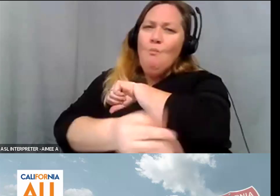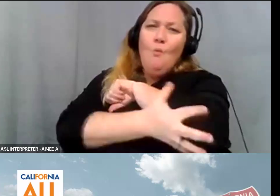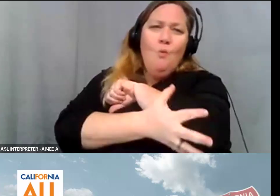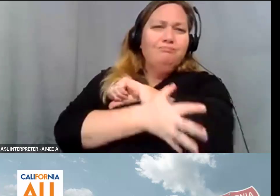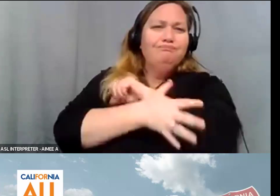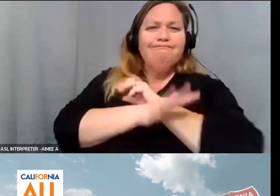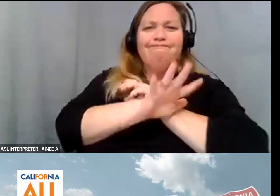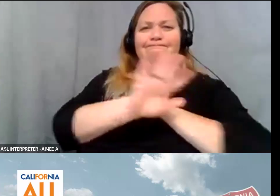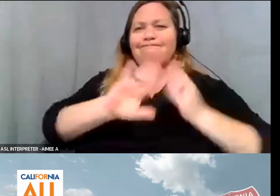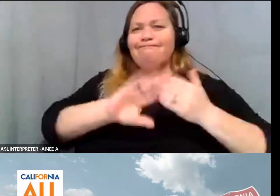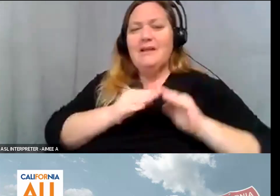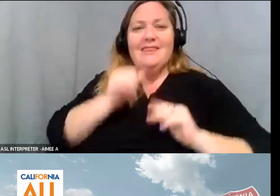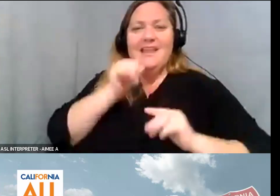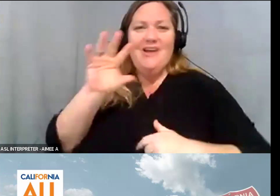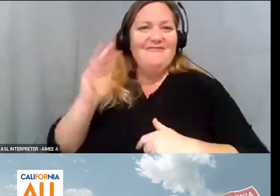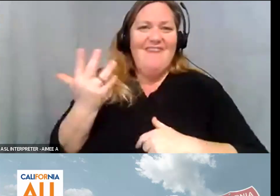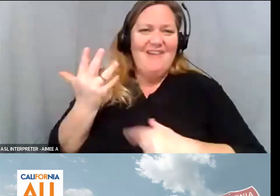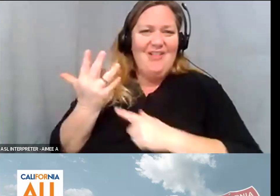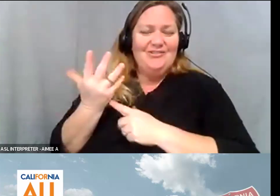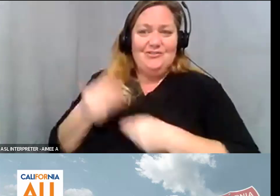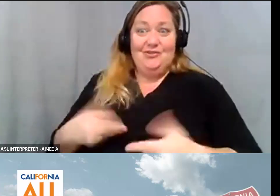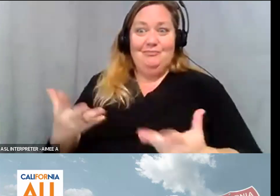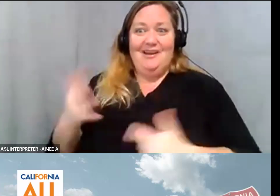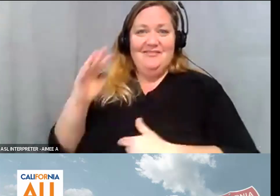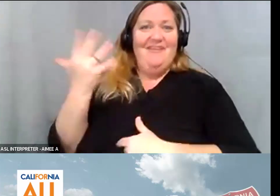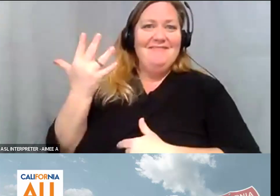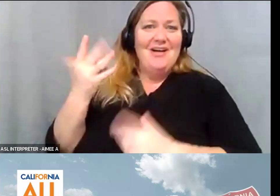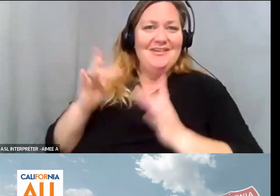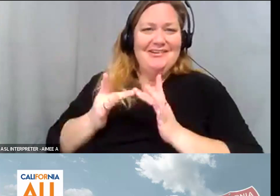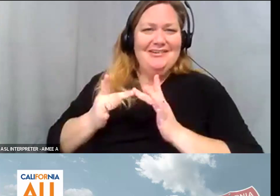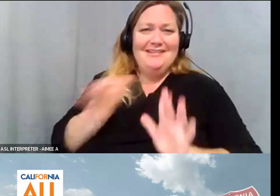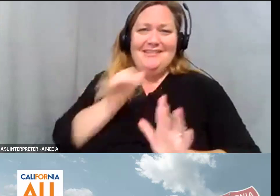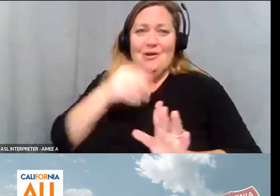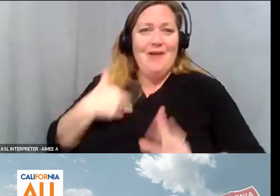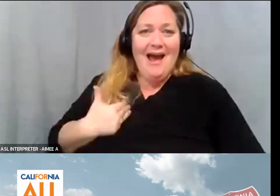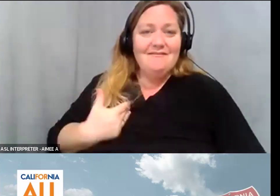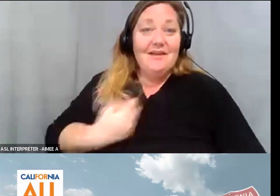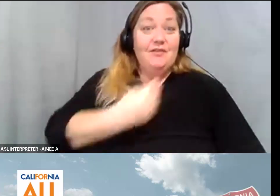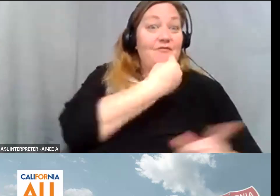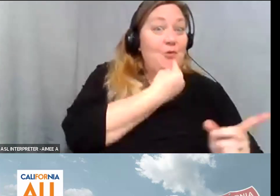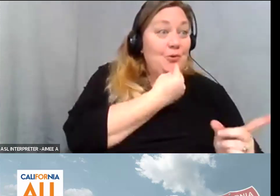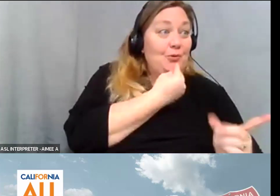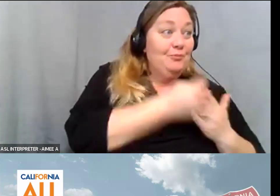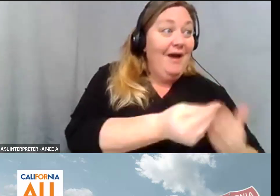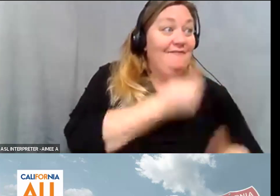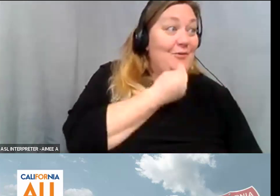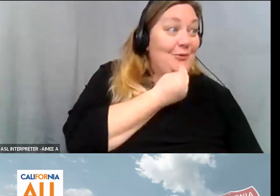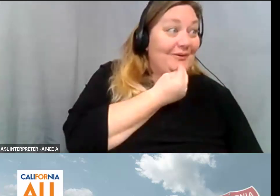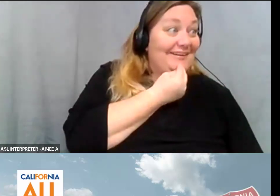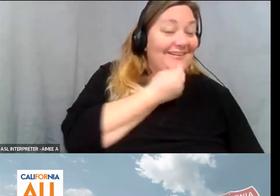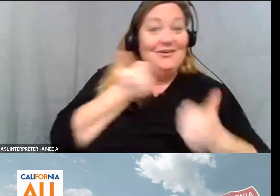don't have $5 to spend on Internet. It's buy food or try to pay for Internet. They